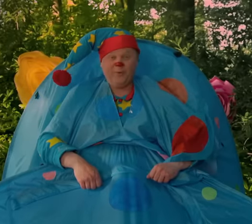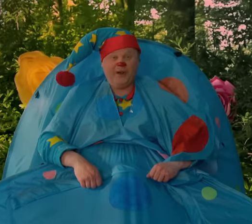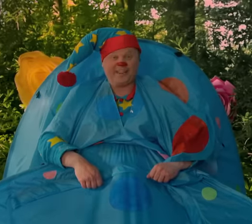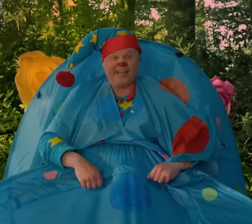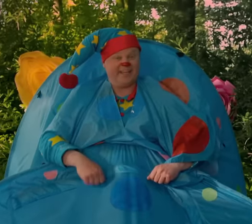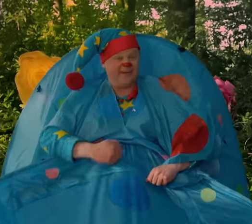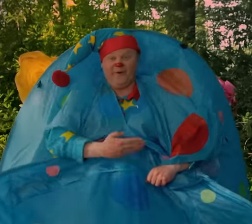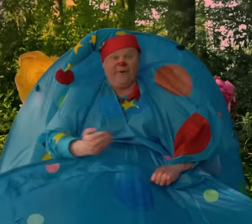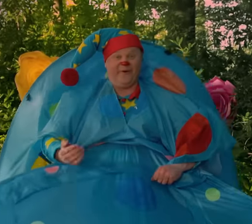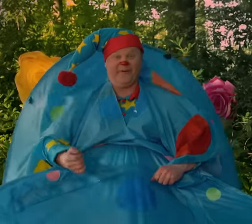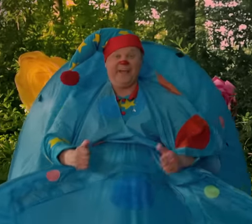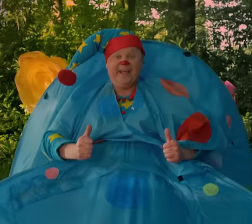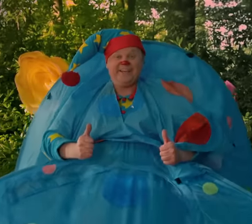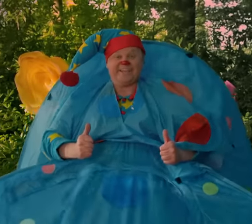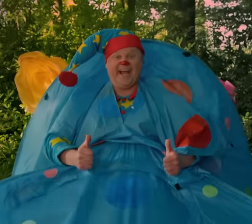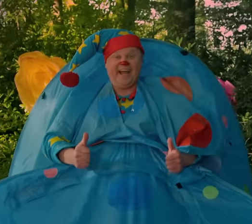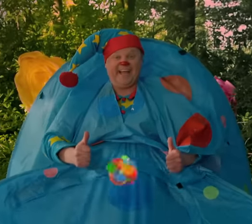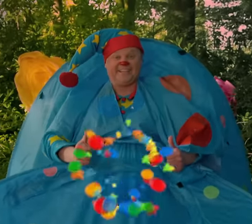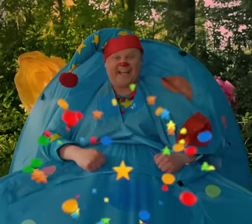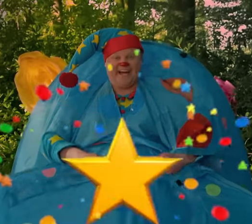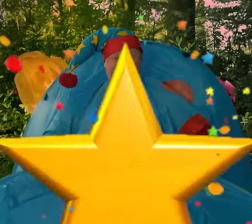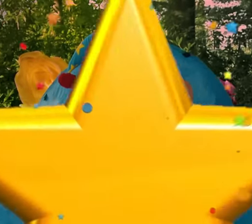we think that you're all shining stars